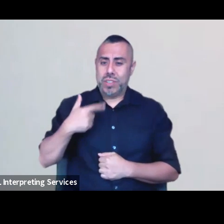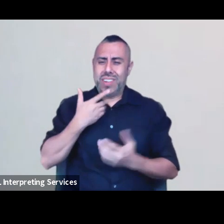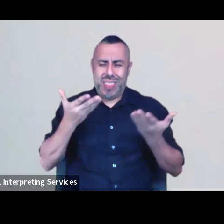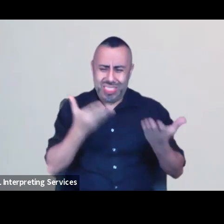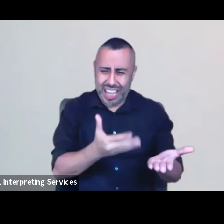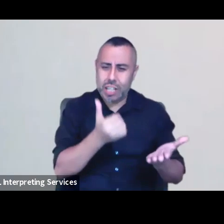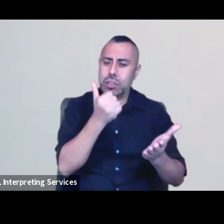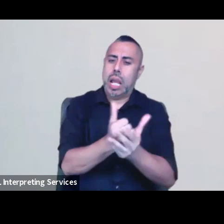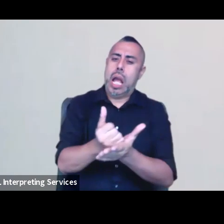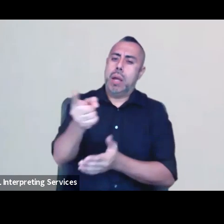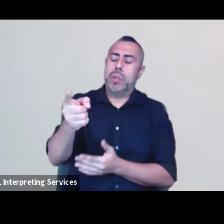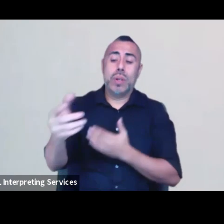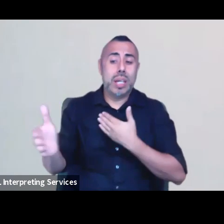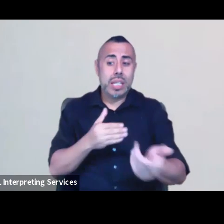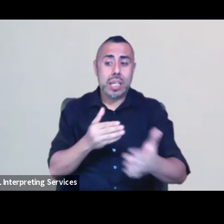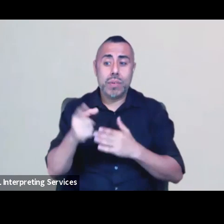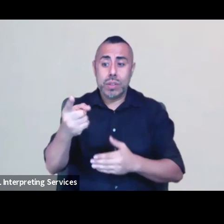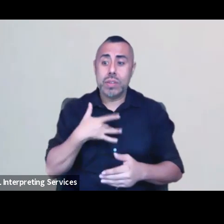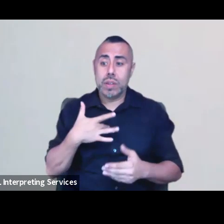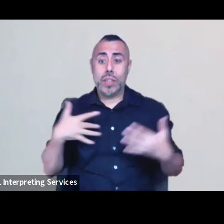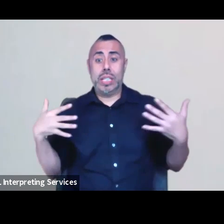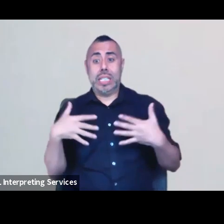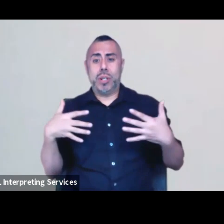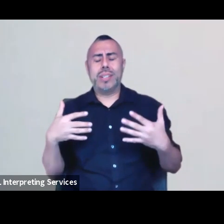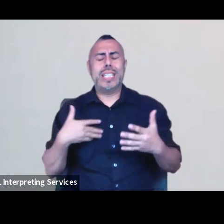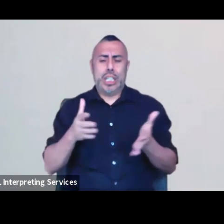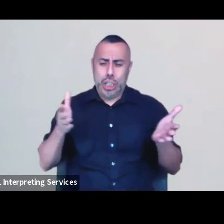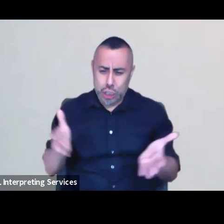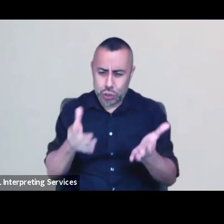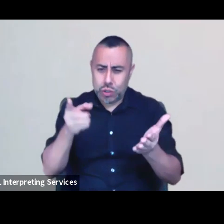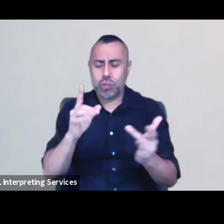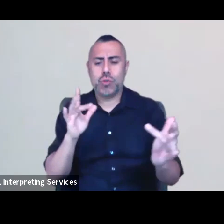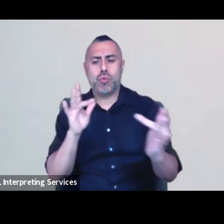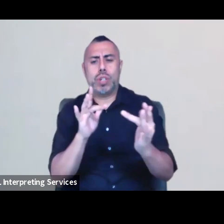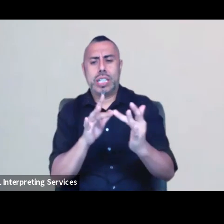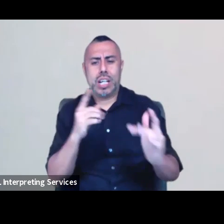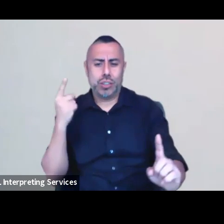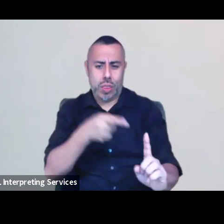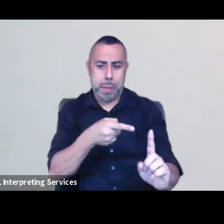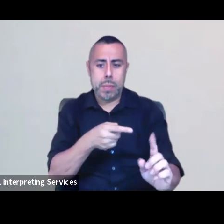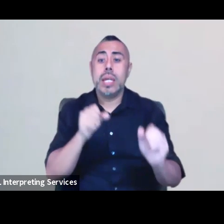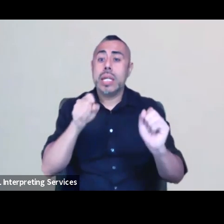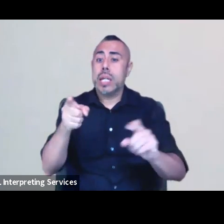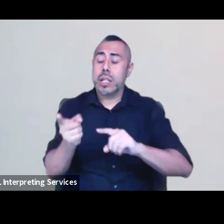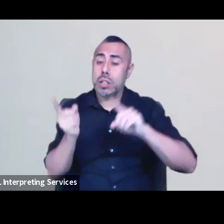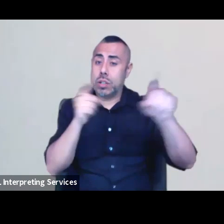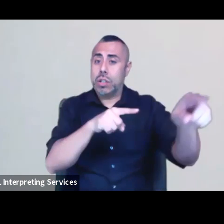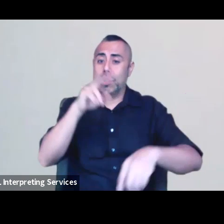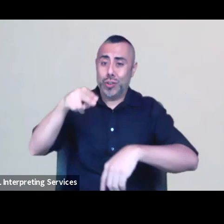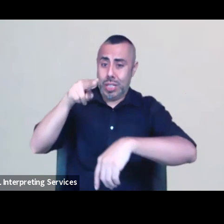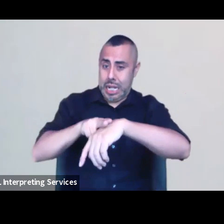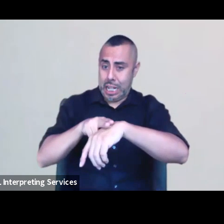I encourage you to reach out to them. You can go to the National Assembly of State Arts Agencies